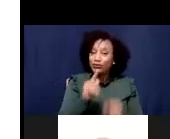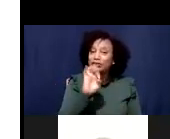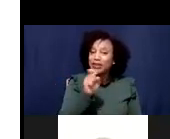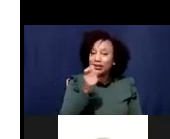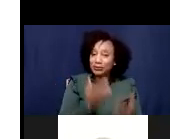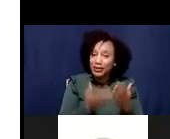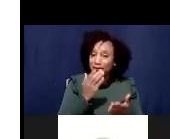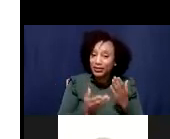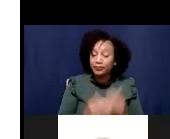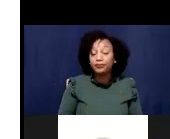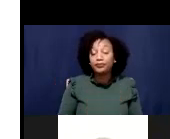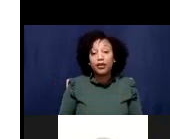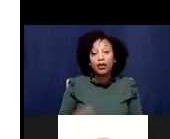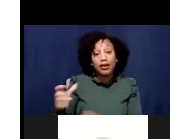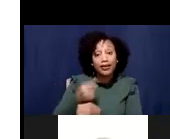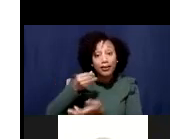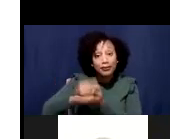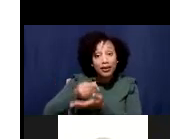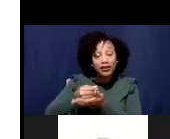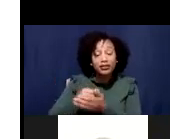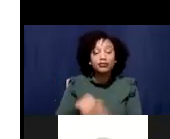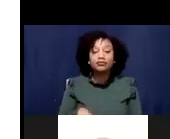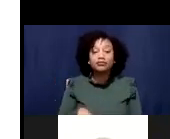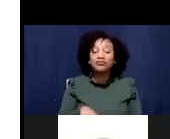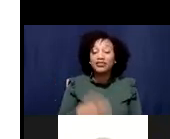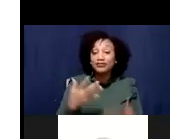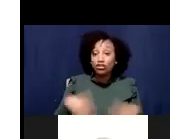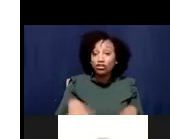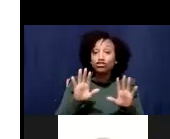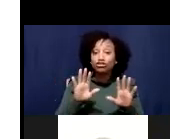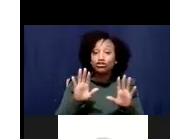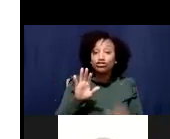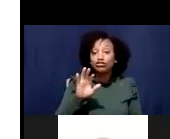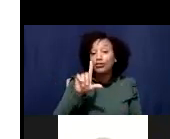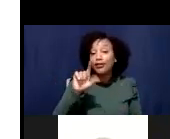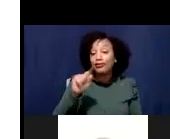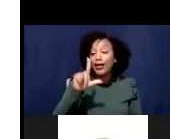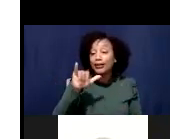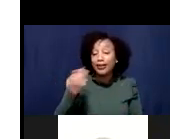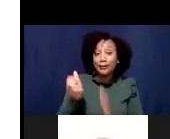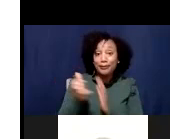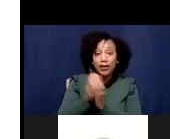you are required to acknowledge MRAC and the Legacy Amendment using logos